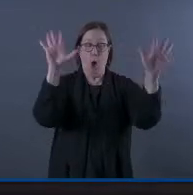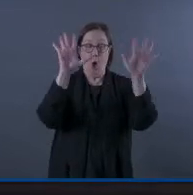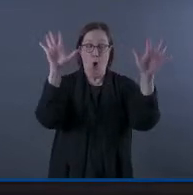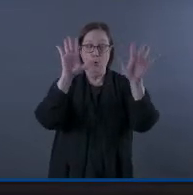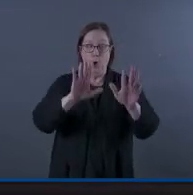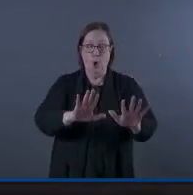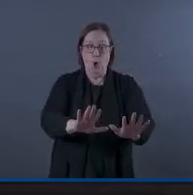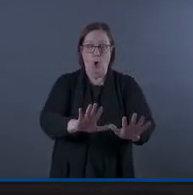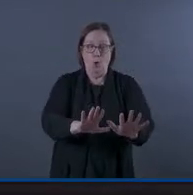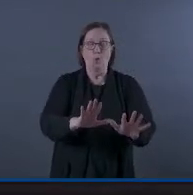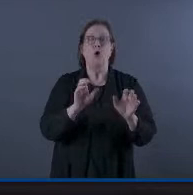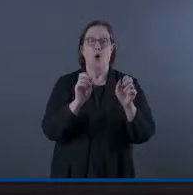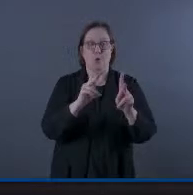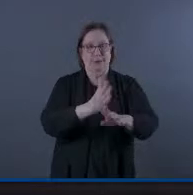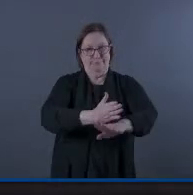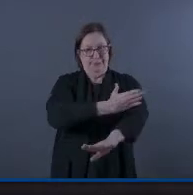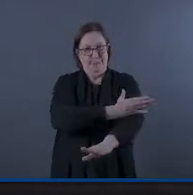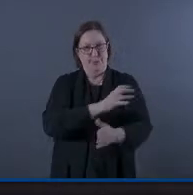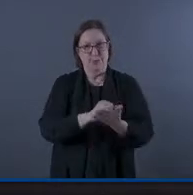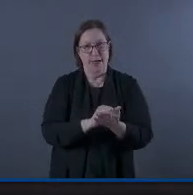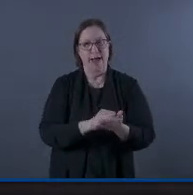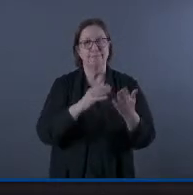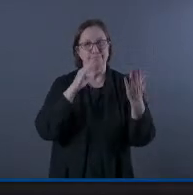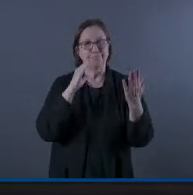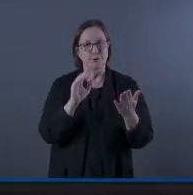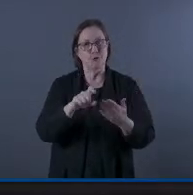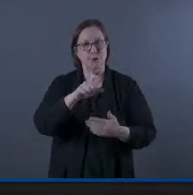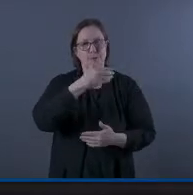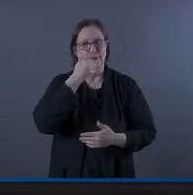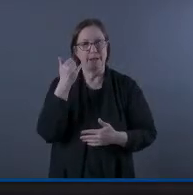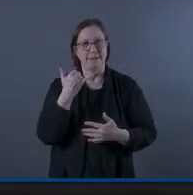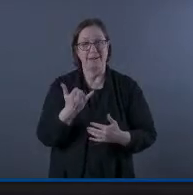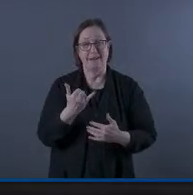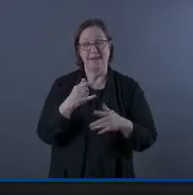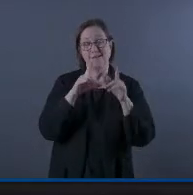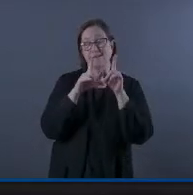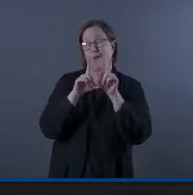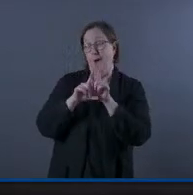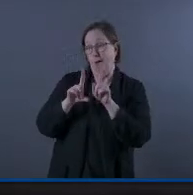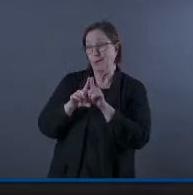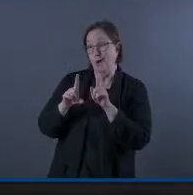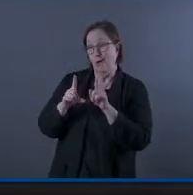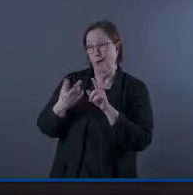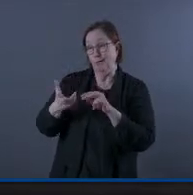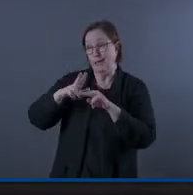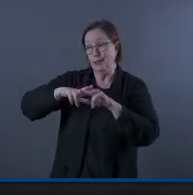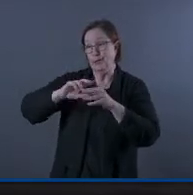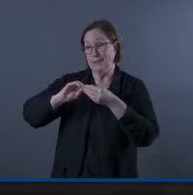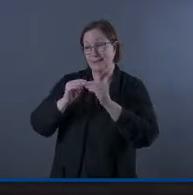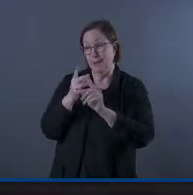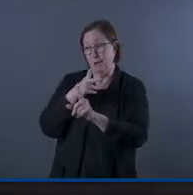And having more vaccine at your clinics has been incredibly helpful I'm sure too.